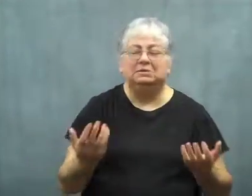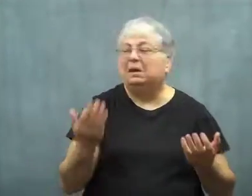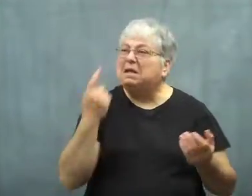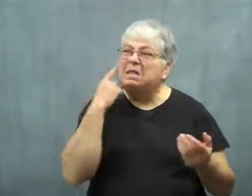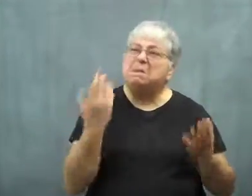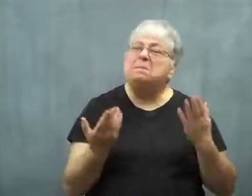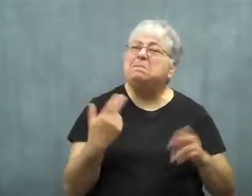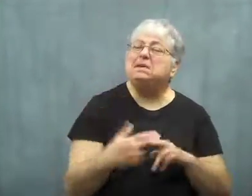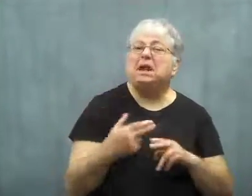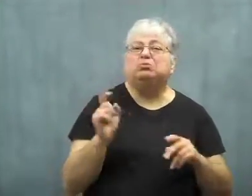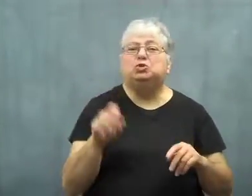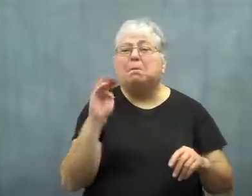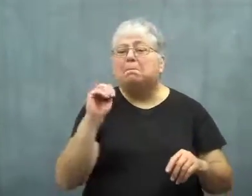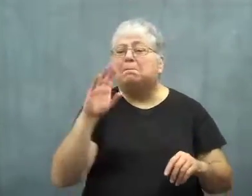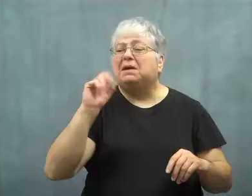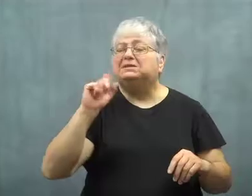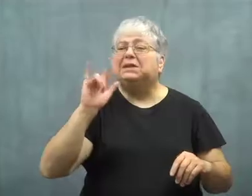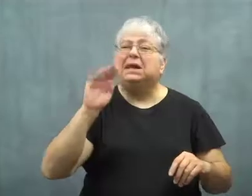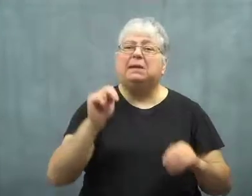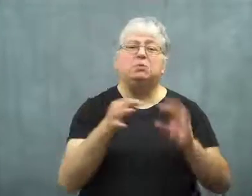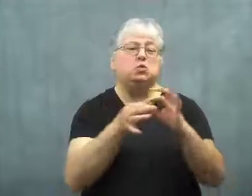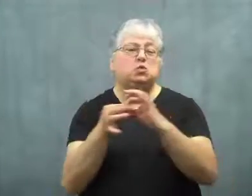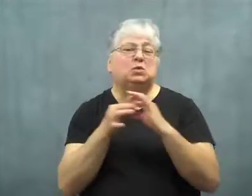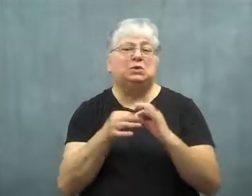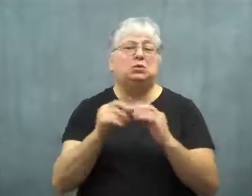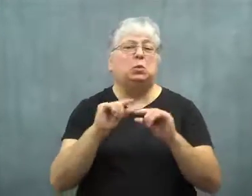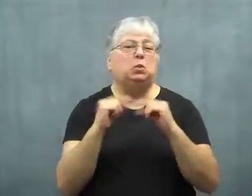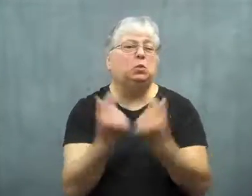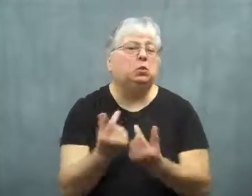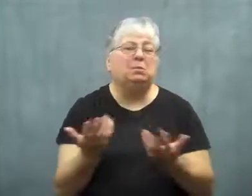Some names he considered were, "Muslim Unity Group",